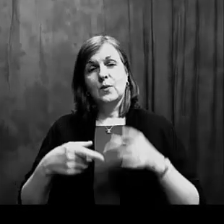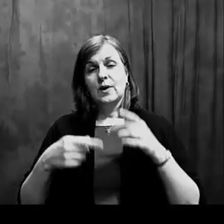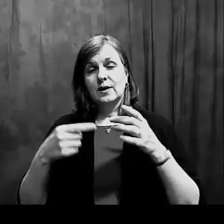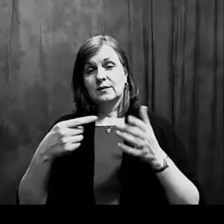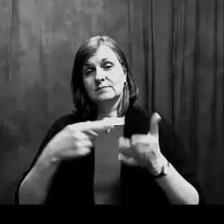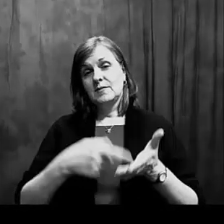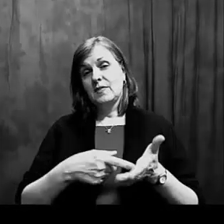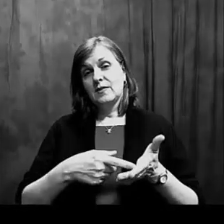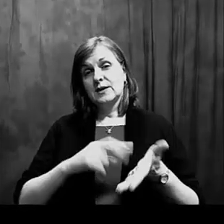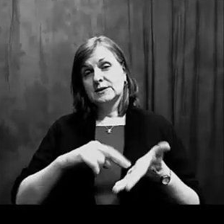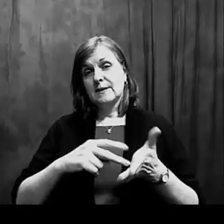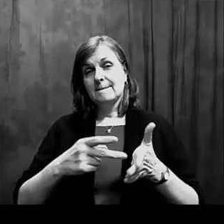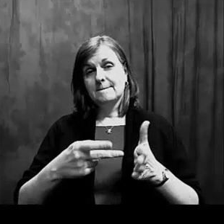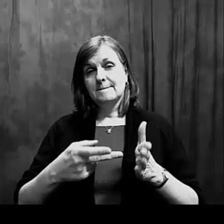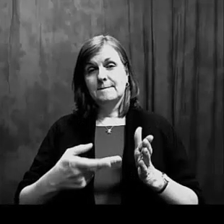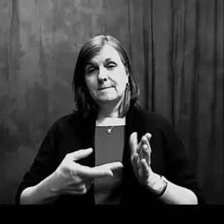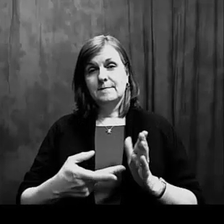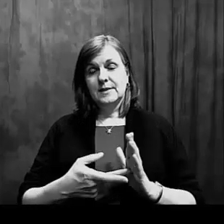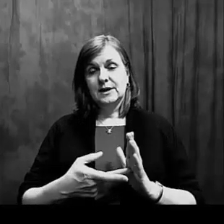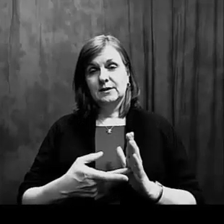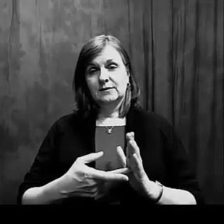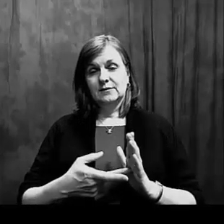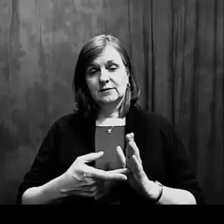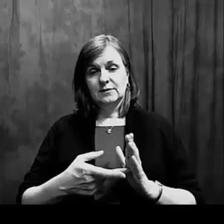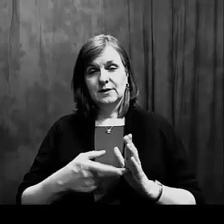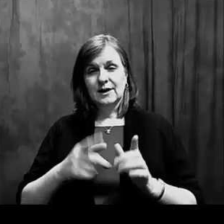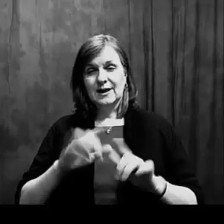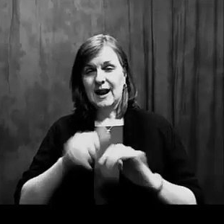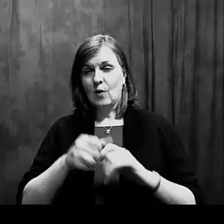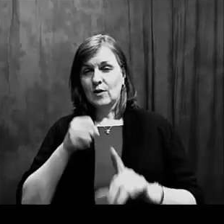what's this one gonna be??